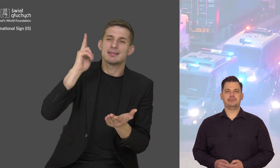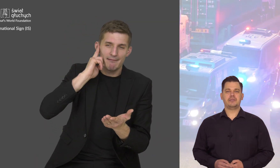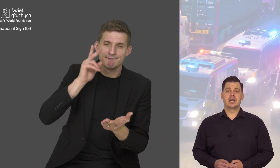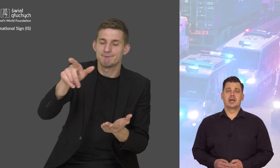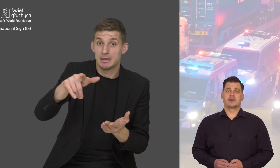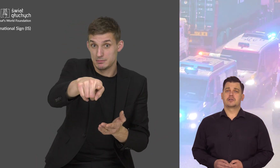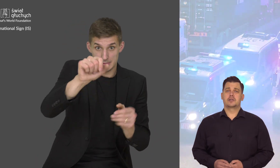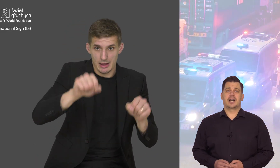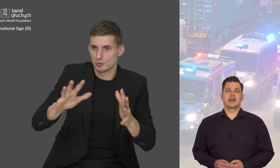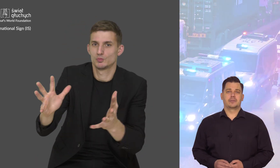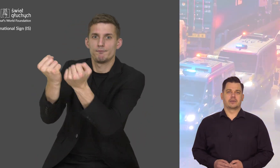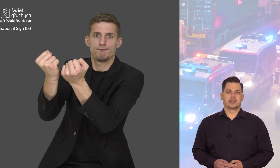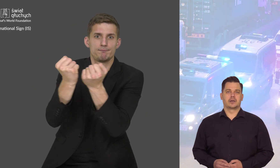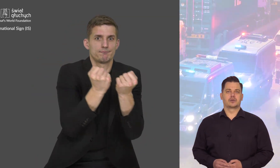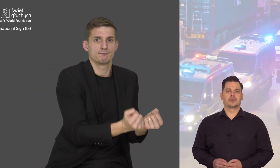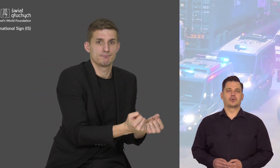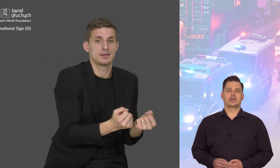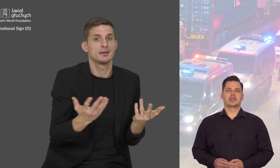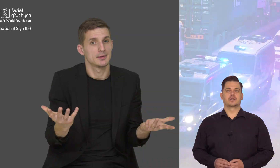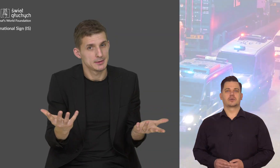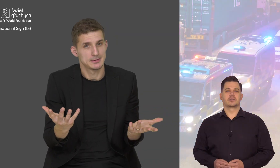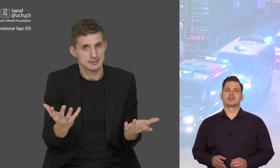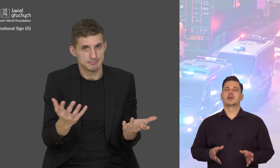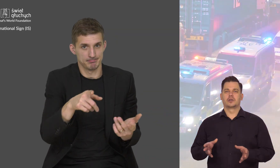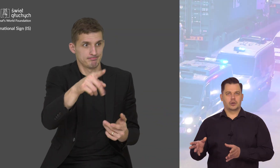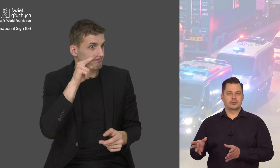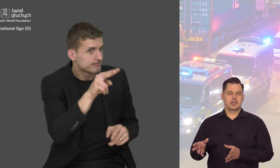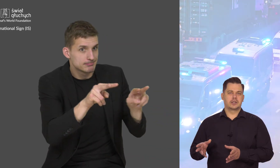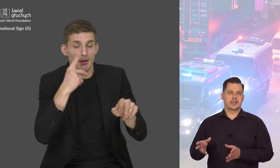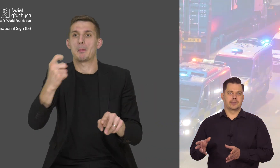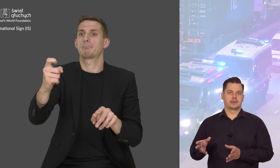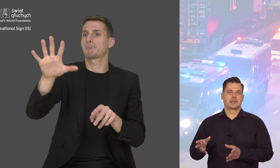Who knows? Your awareness and reaction might just save a life.